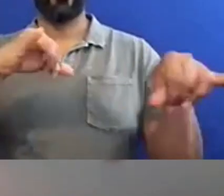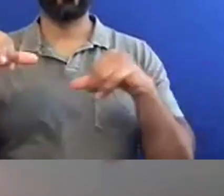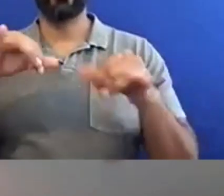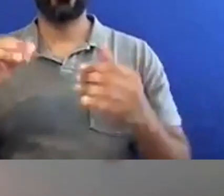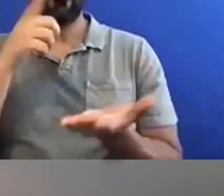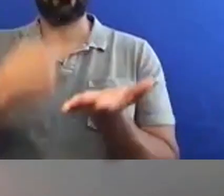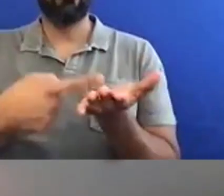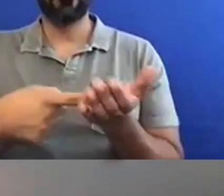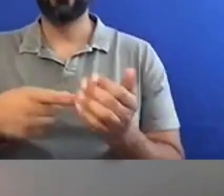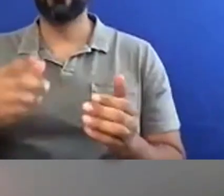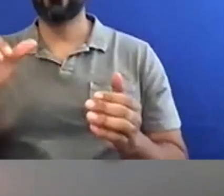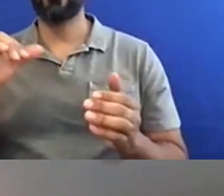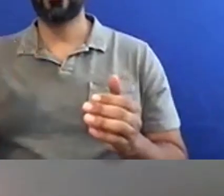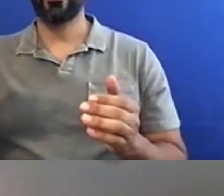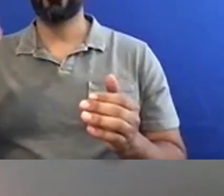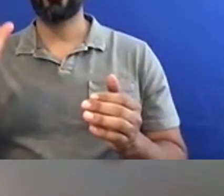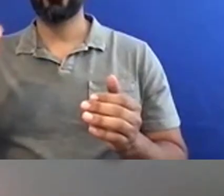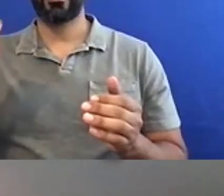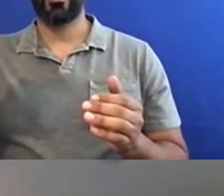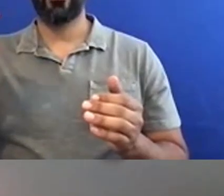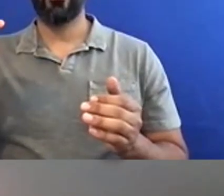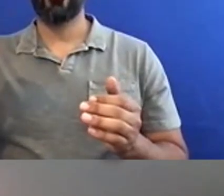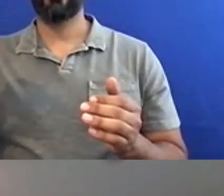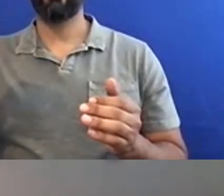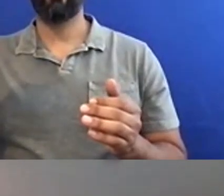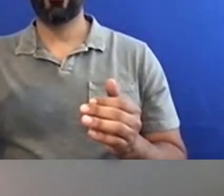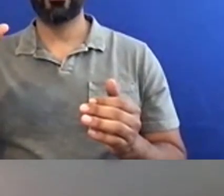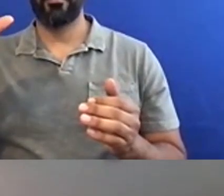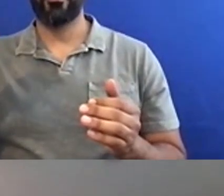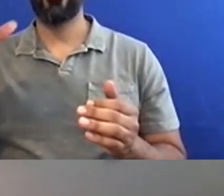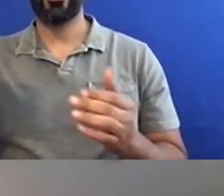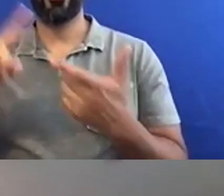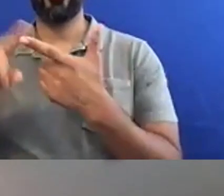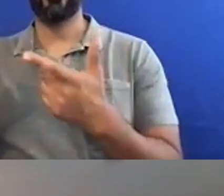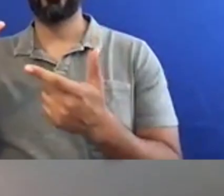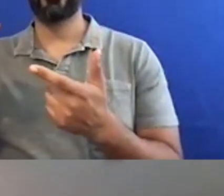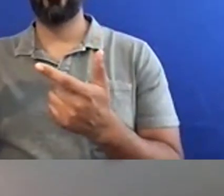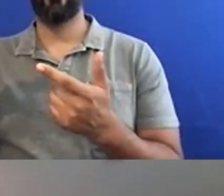Shannon Brundle and Sabrina from, Sabrina’s from the Office of Equity